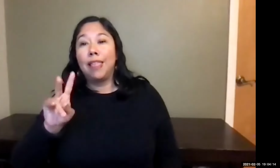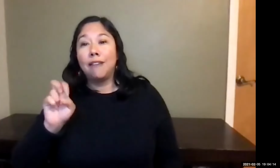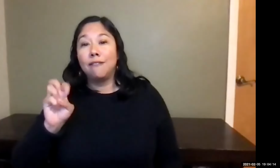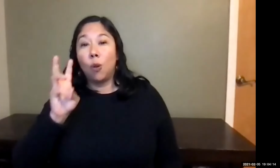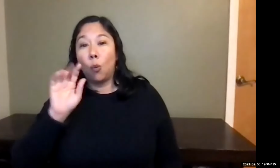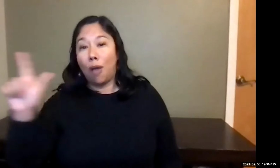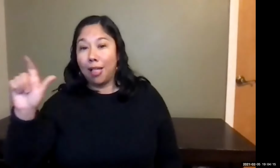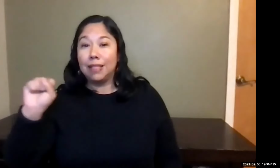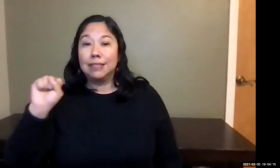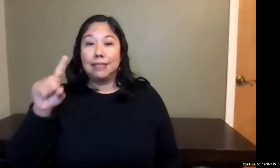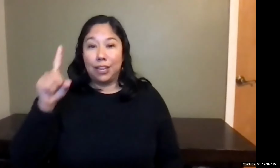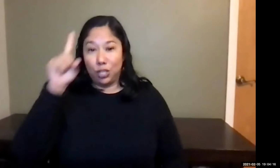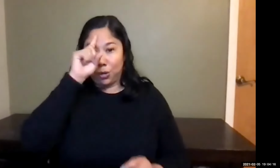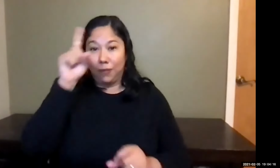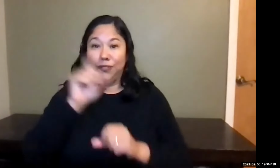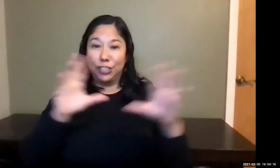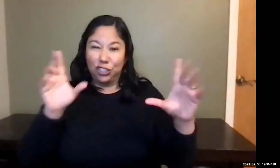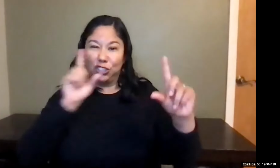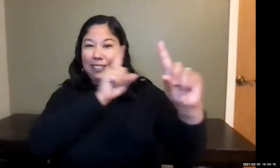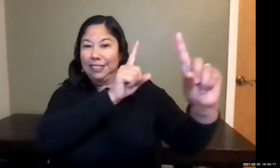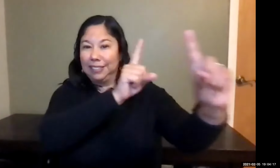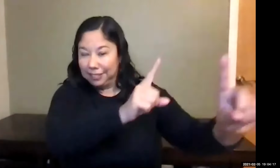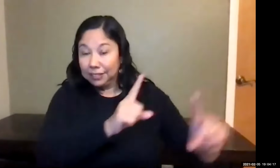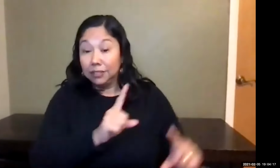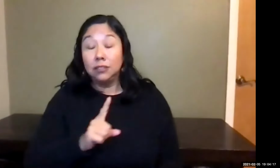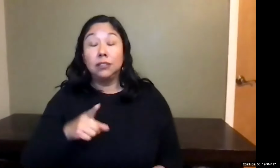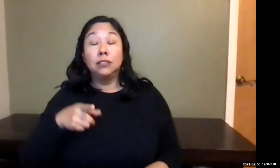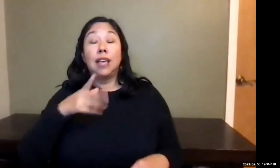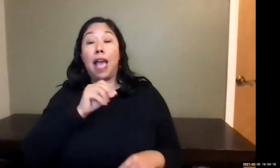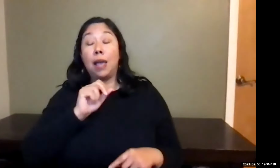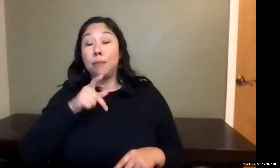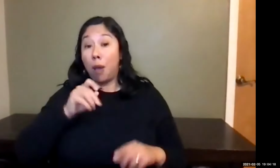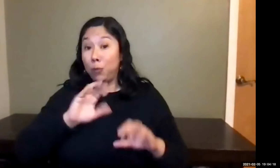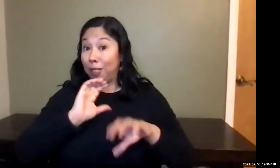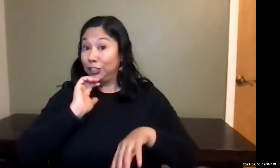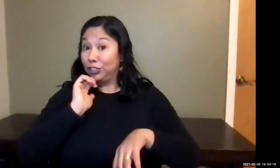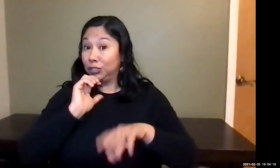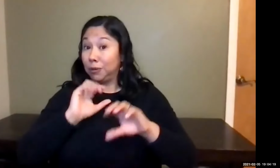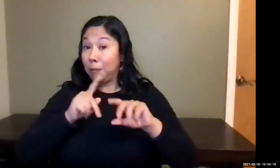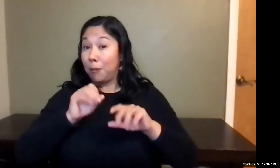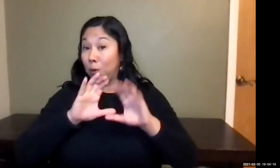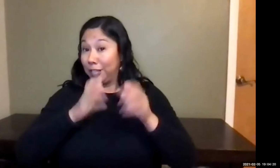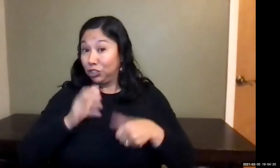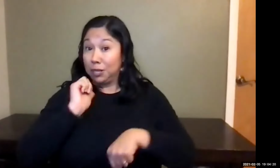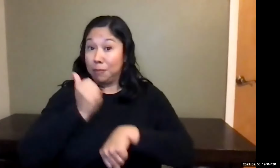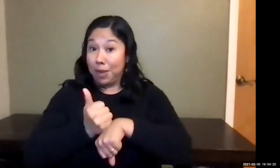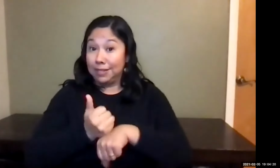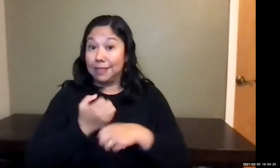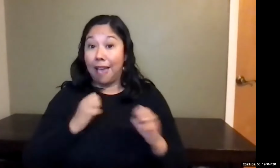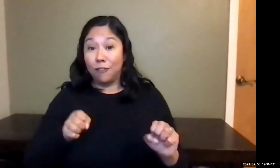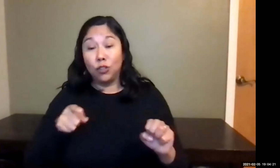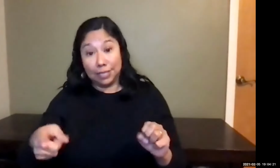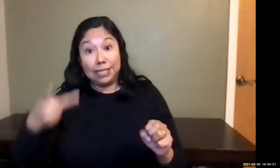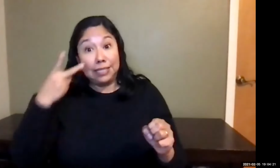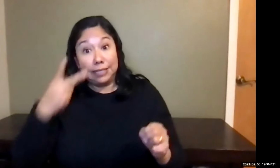In addition to population-based efforts, Dr. Sayone sees patients in the county’s public